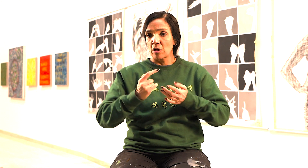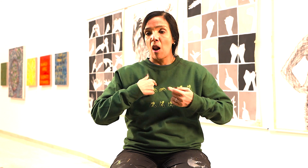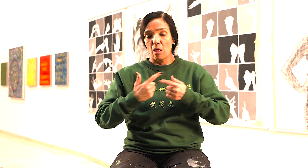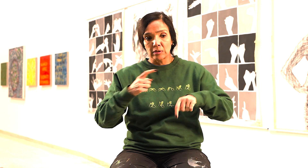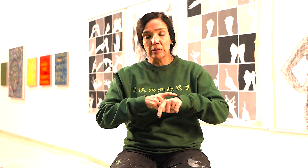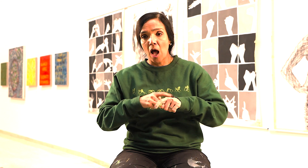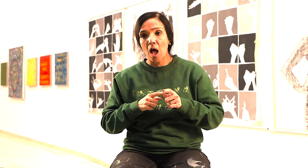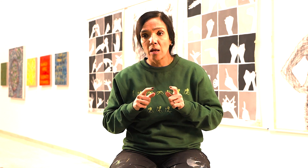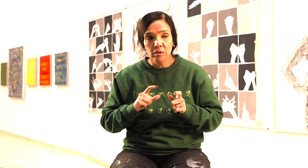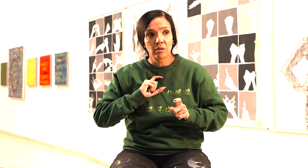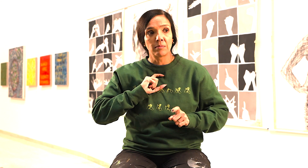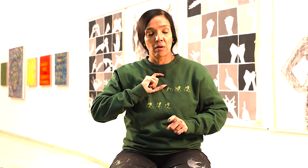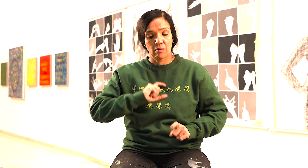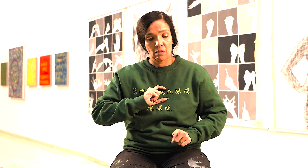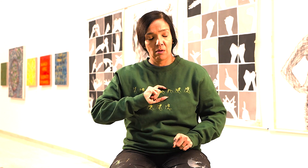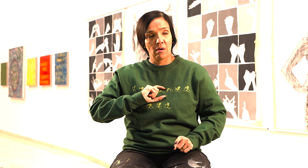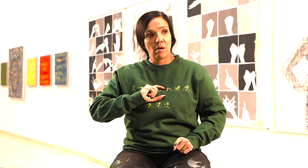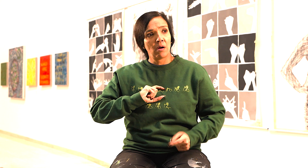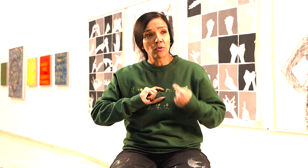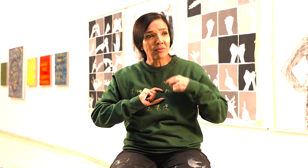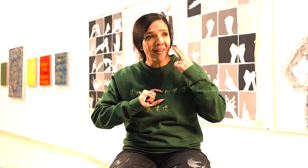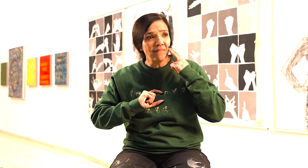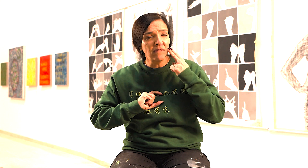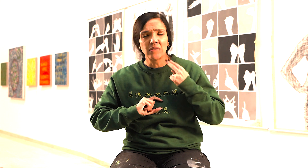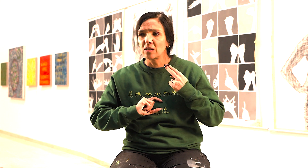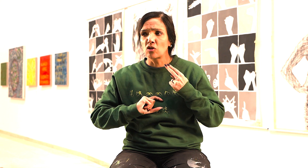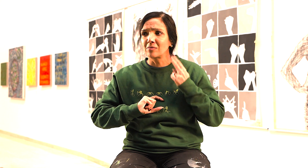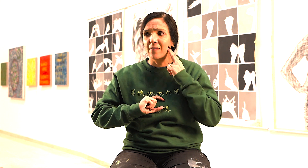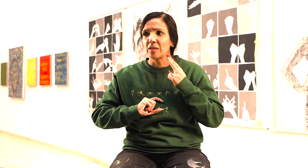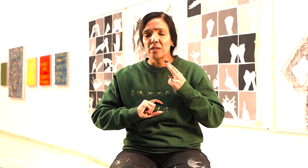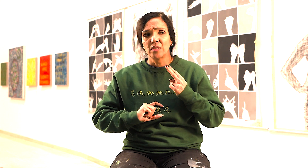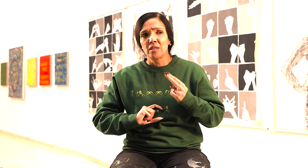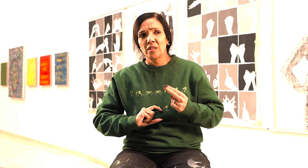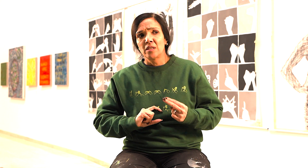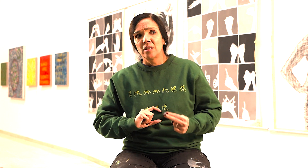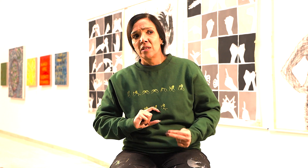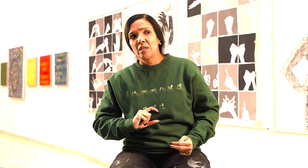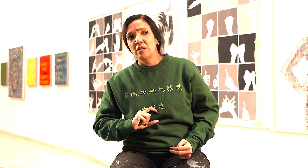I was rejected many times, which further diminished my confidence as a Deaf person,